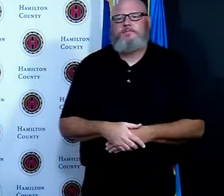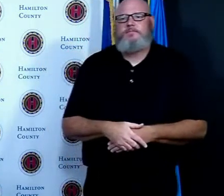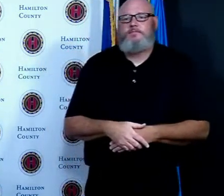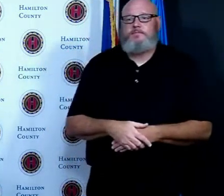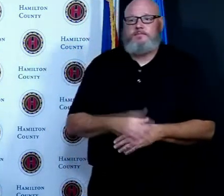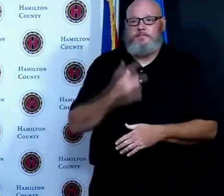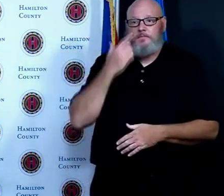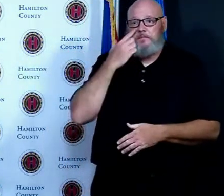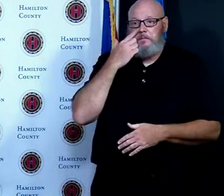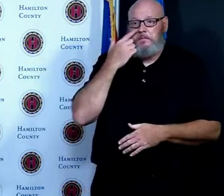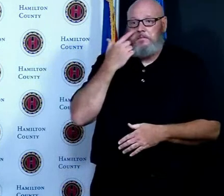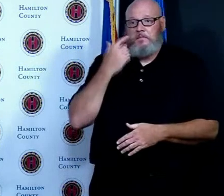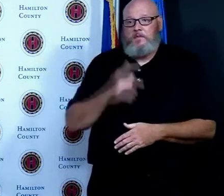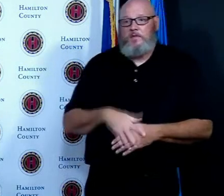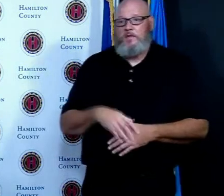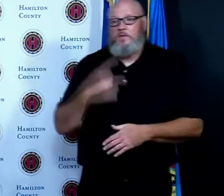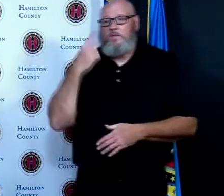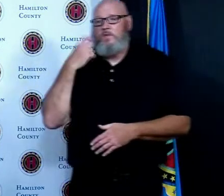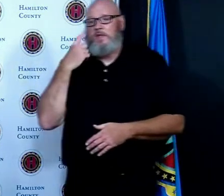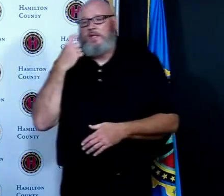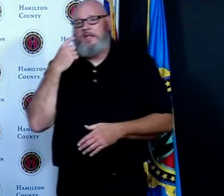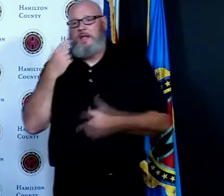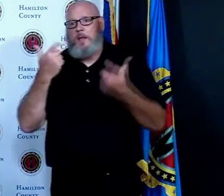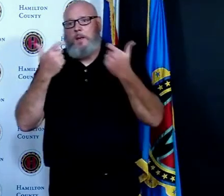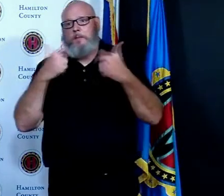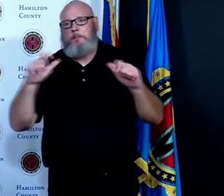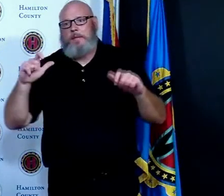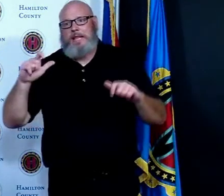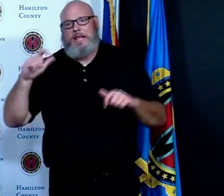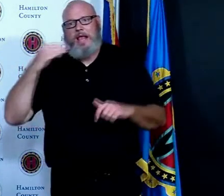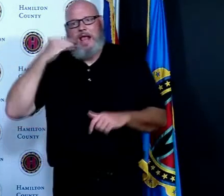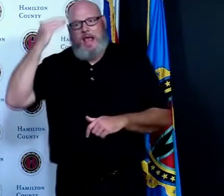area as far as the number of beds and ventilators and that was really the scare that there wasn't